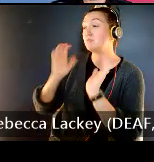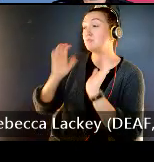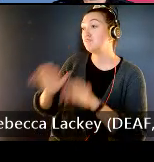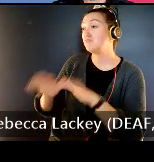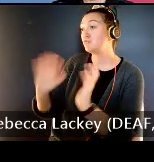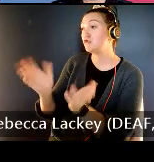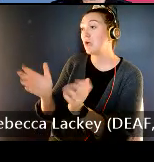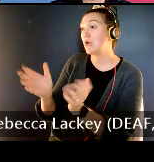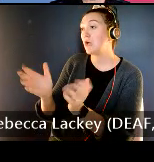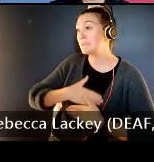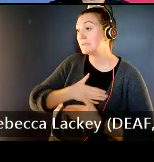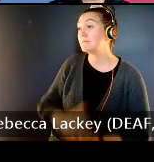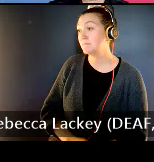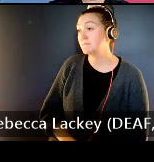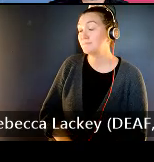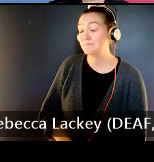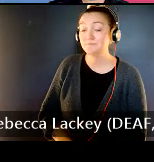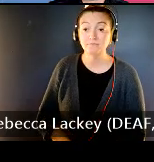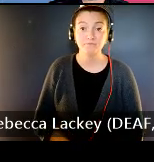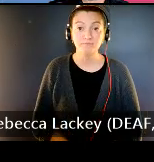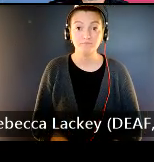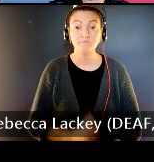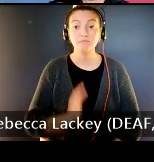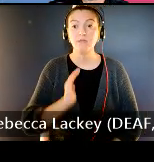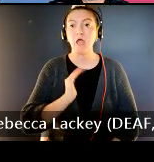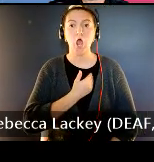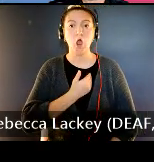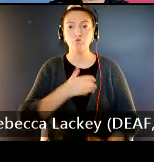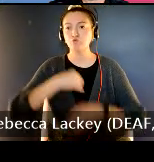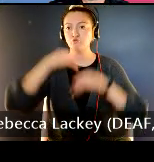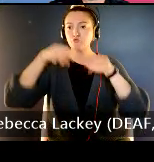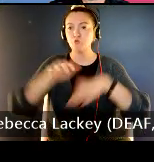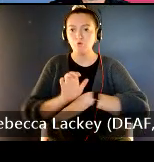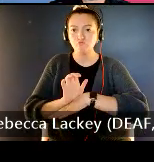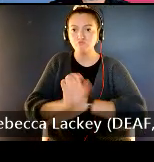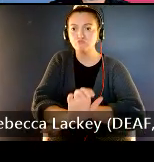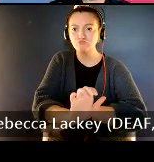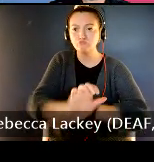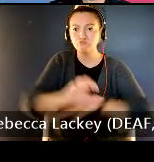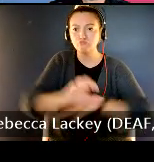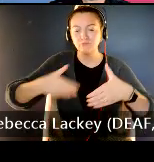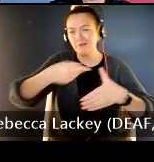Yeah. And our, our snow plowing crews, at least they'll be aware when they're in